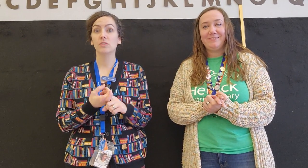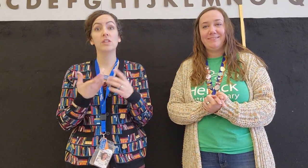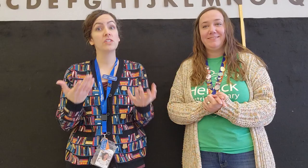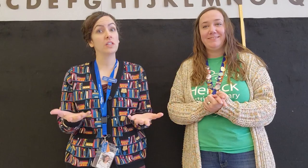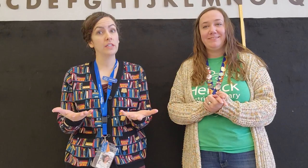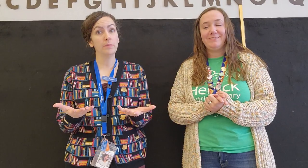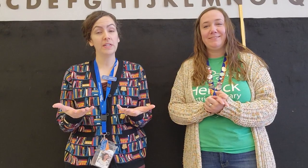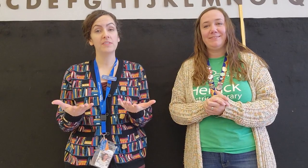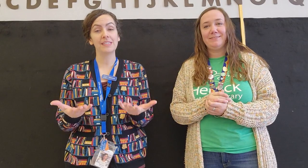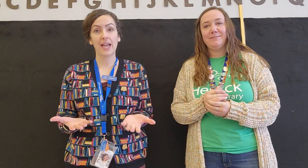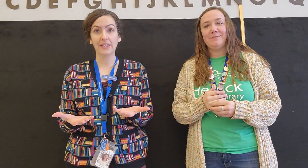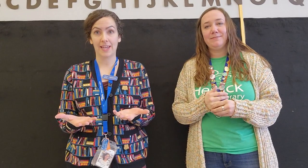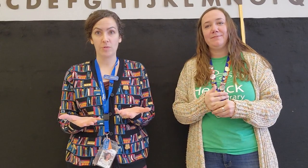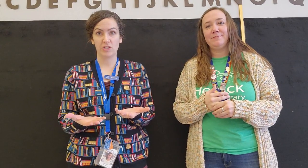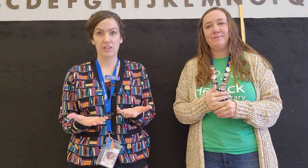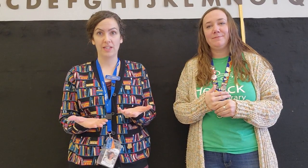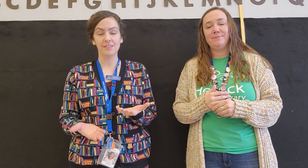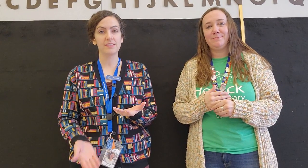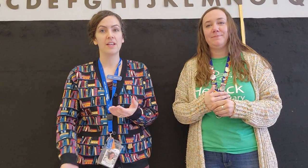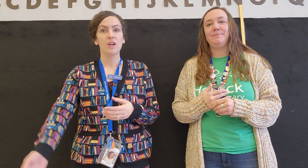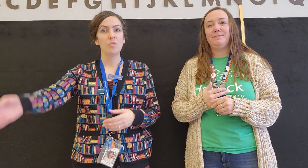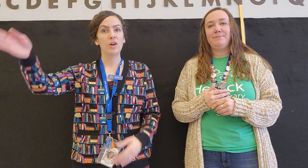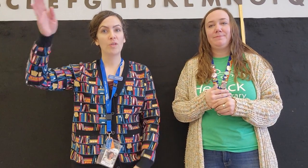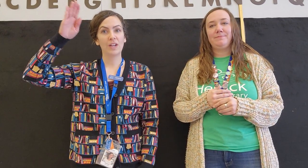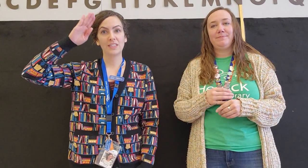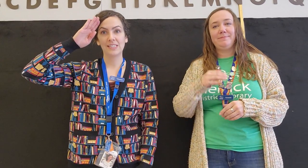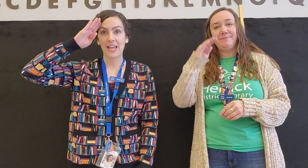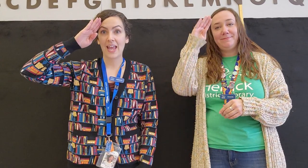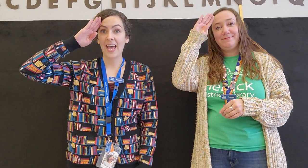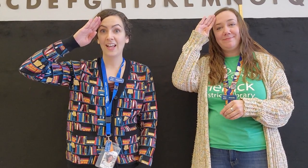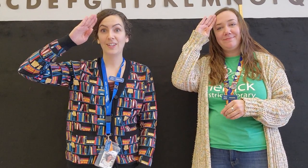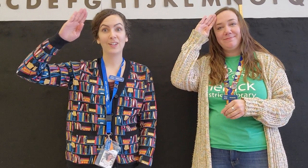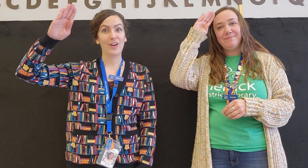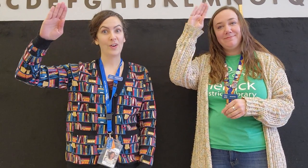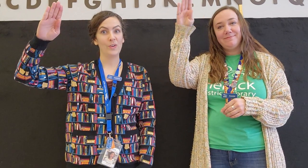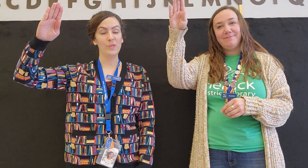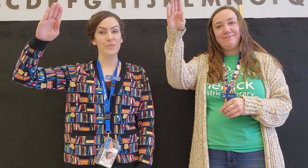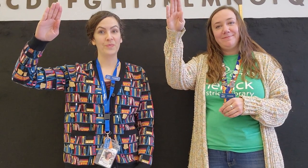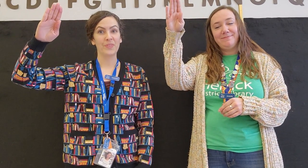So there's a little bit of sign language in this. We're going to say "hello."